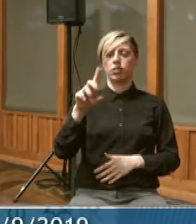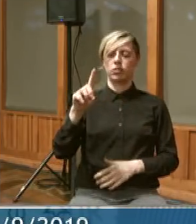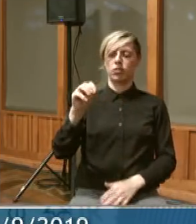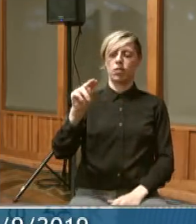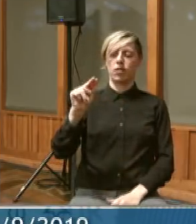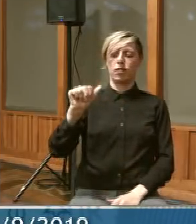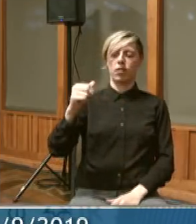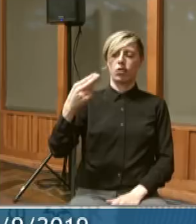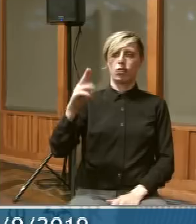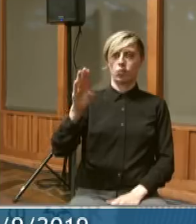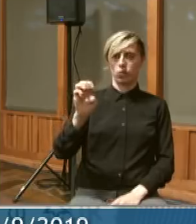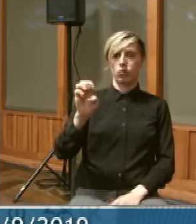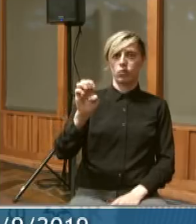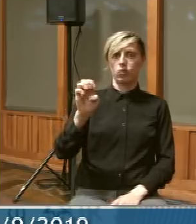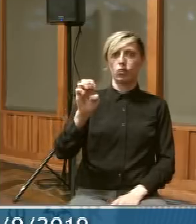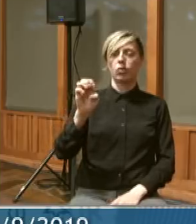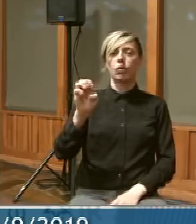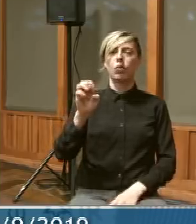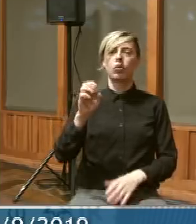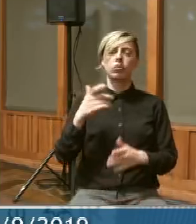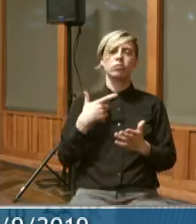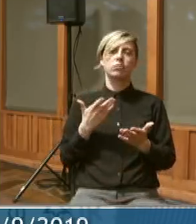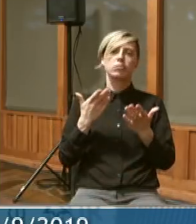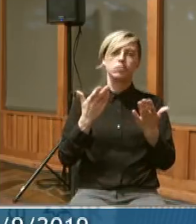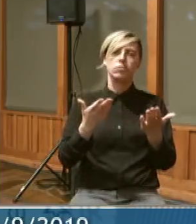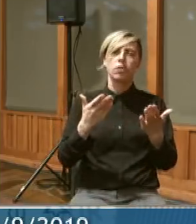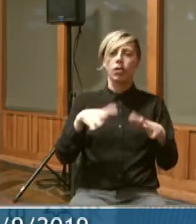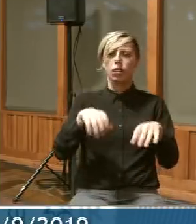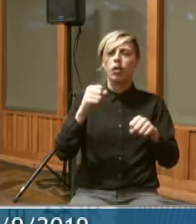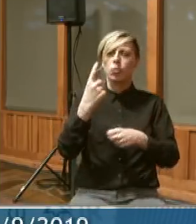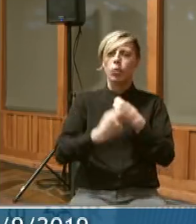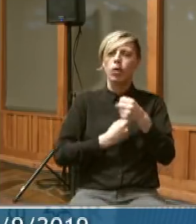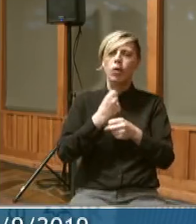FORENSIC FINANCIAL ANALYSTS PETER DONAHUE.